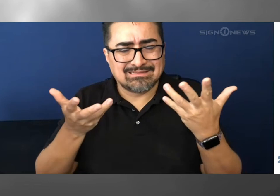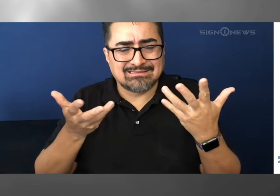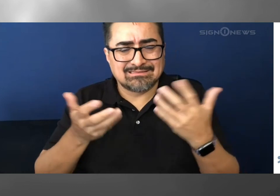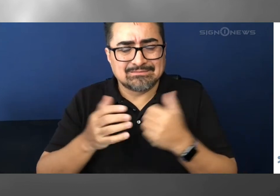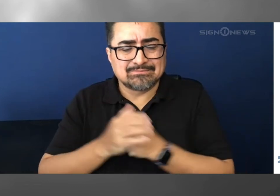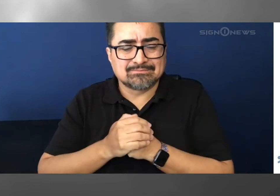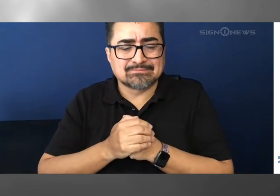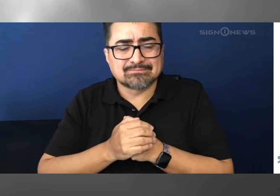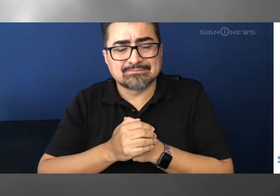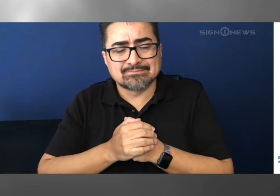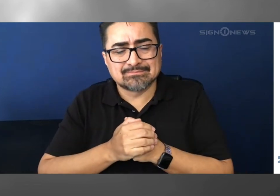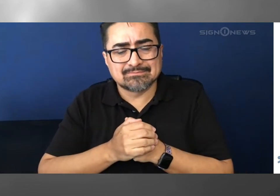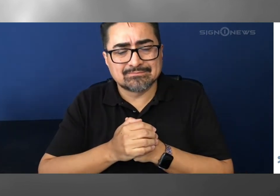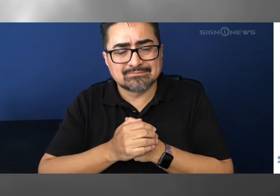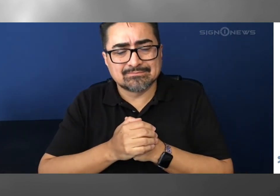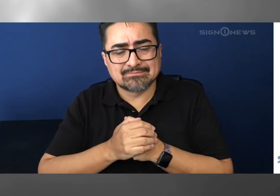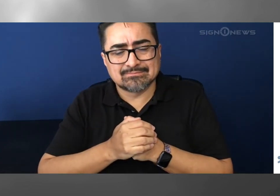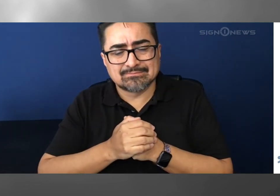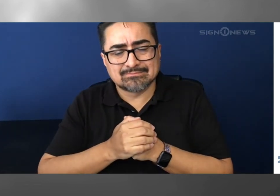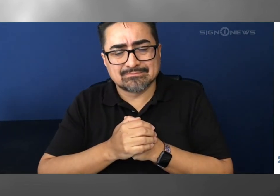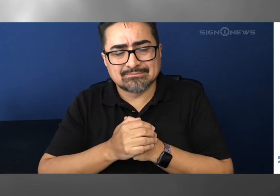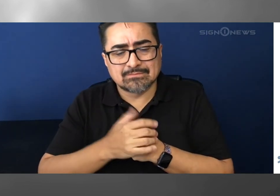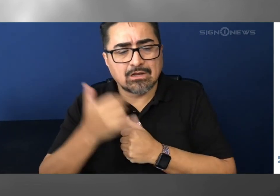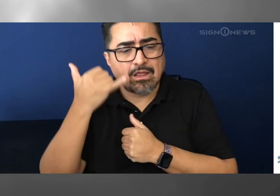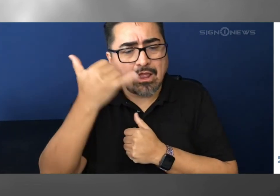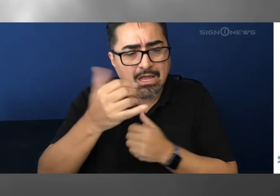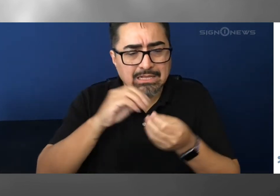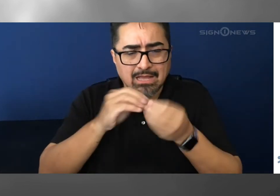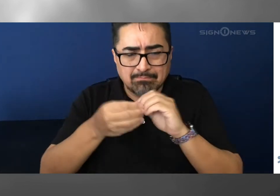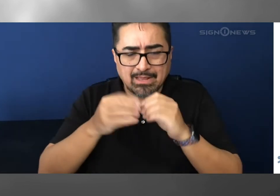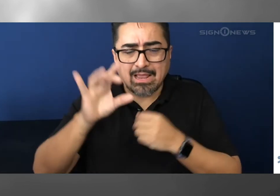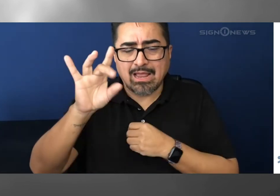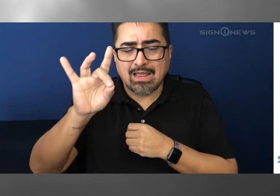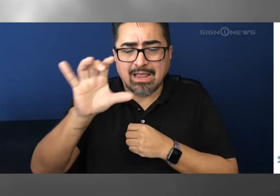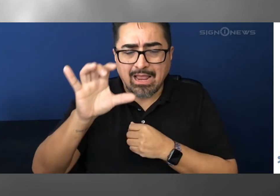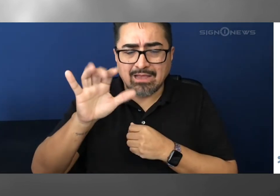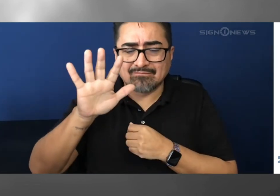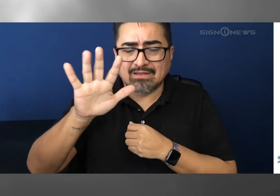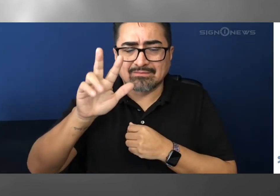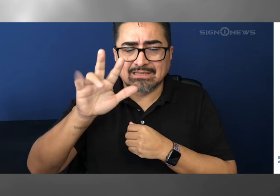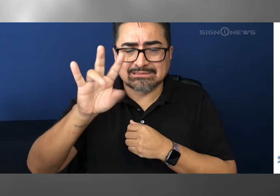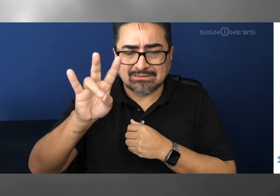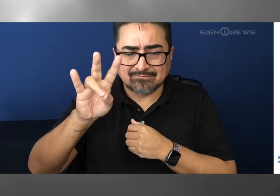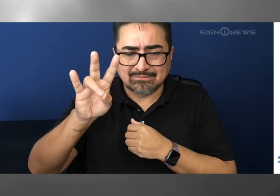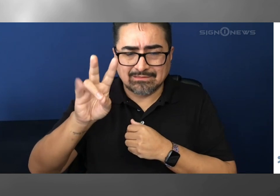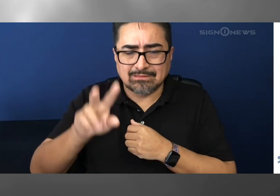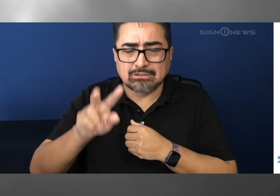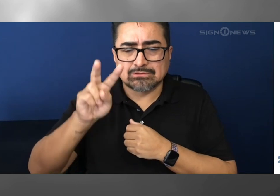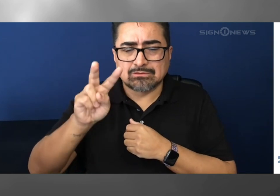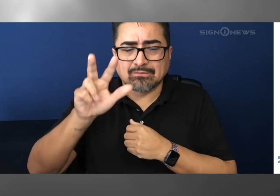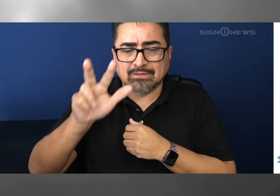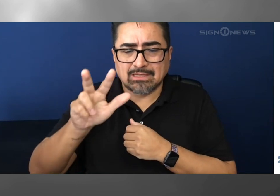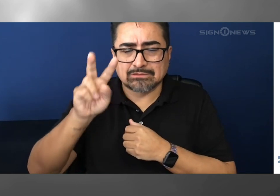The number is 1-800-537-2329.